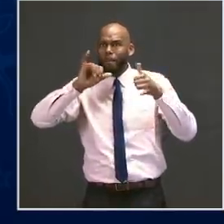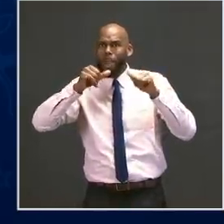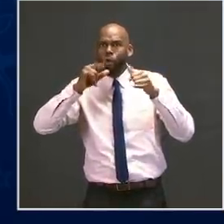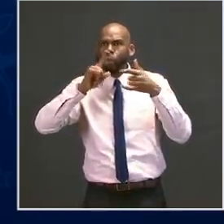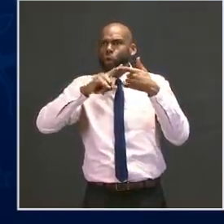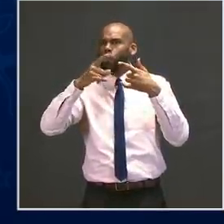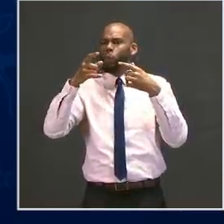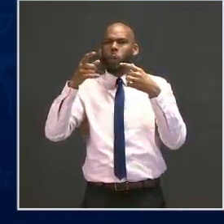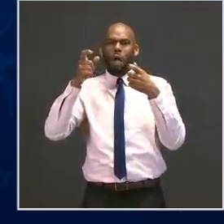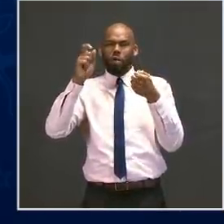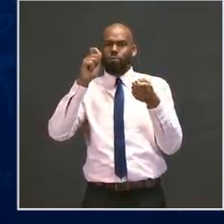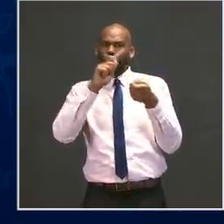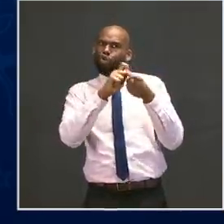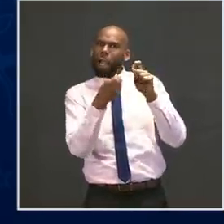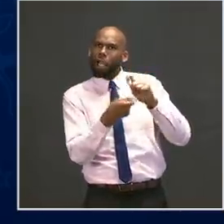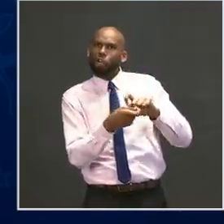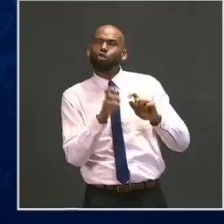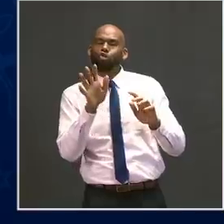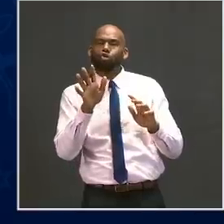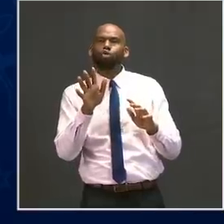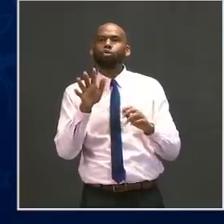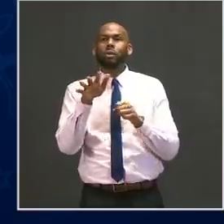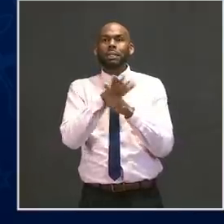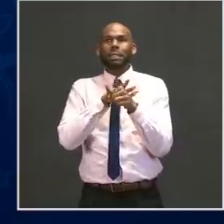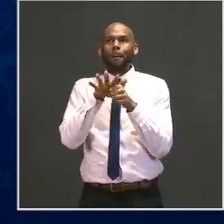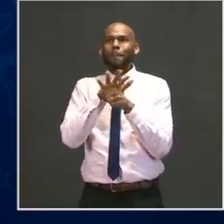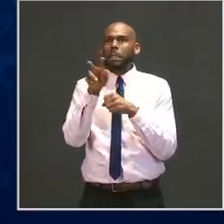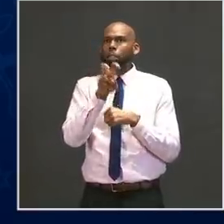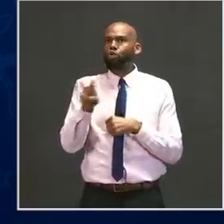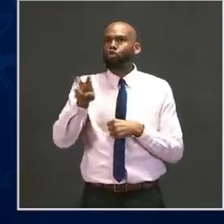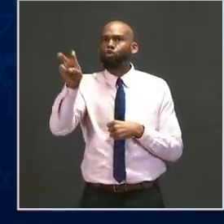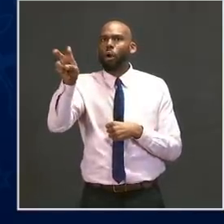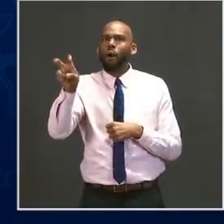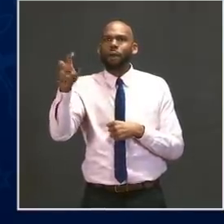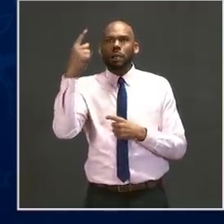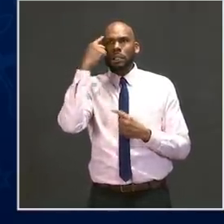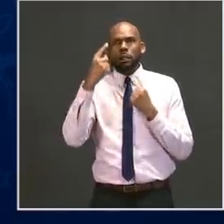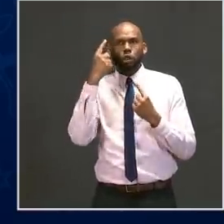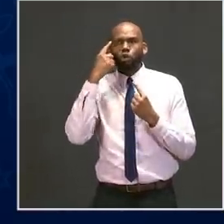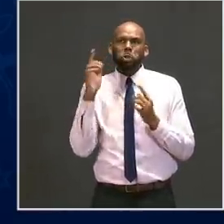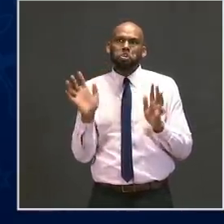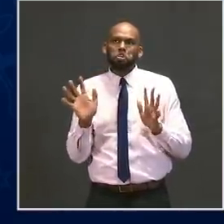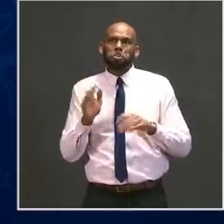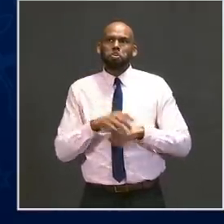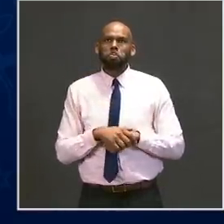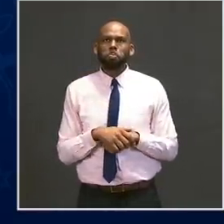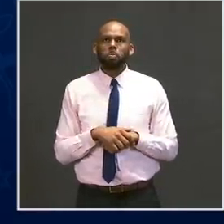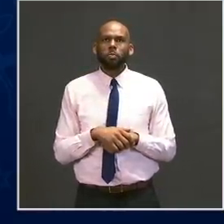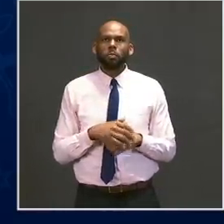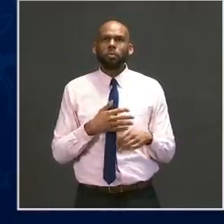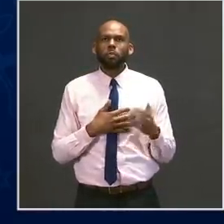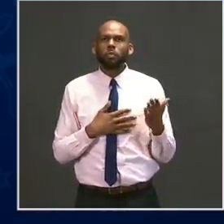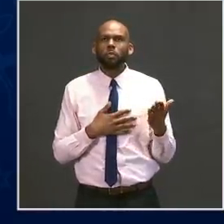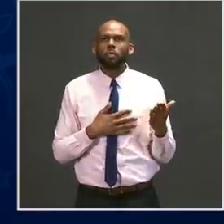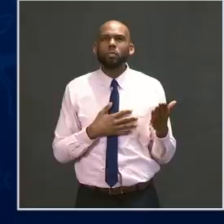or would change, I should say, domestic travel considerations. The Press: And regarding the domestic travel,